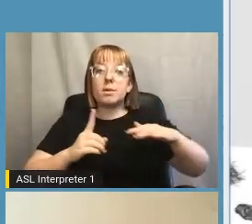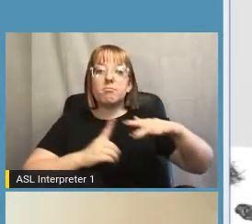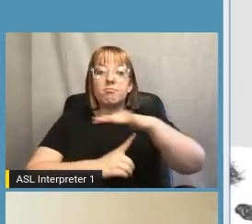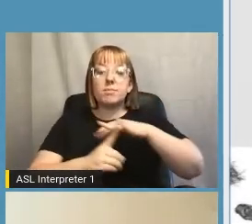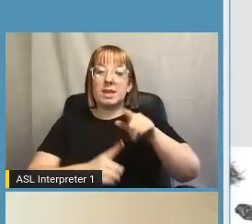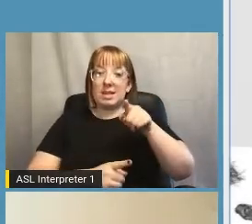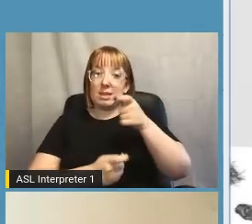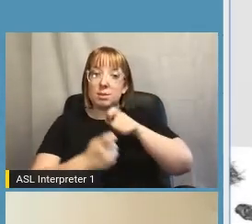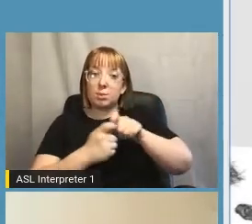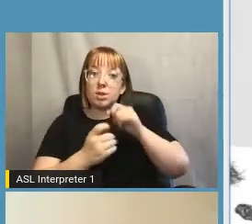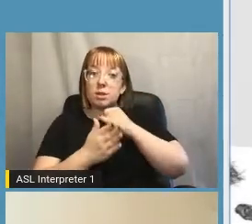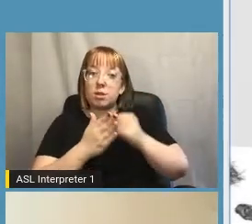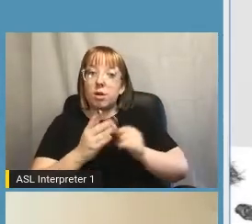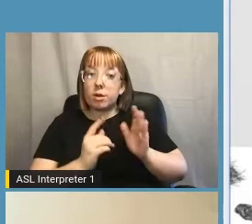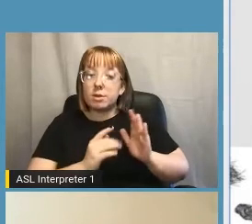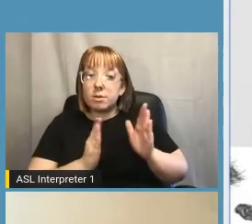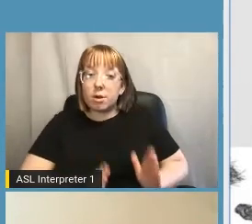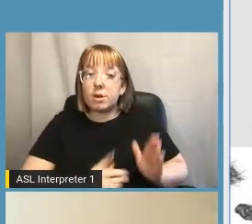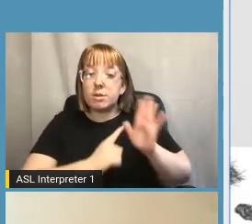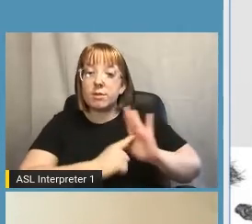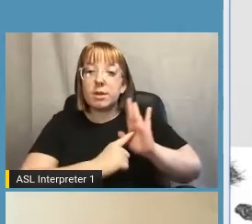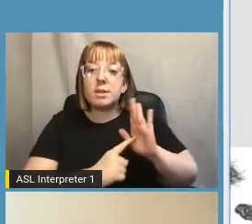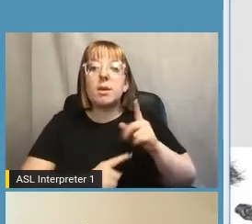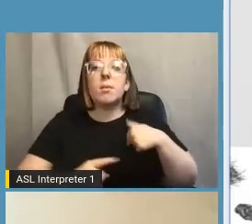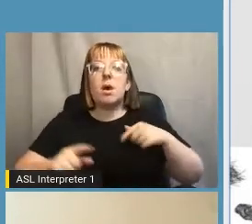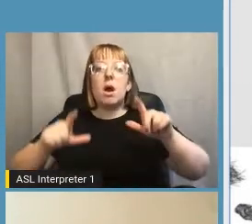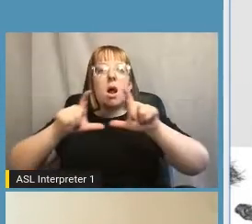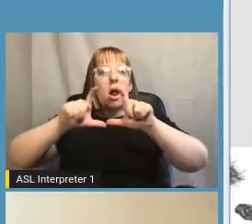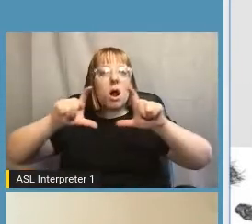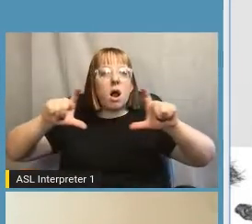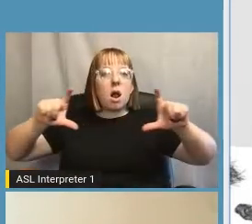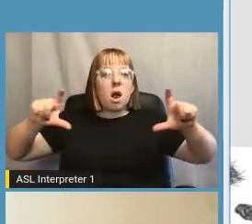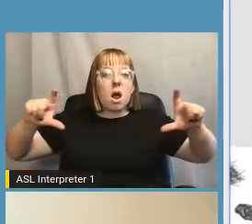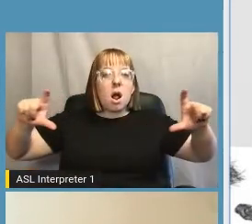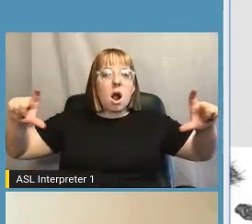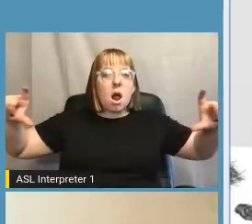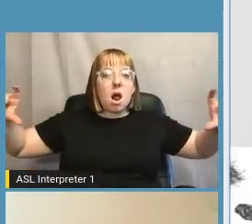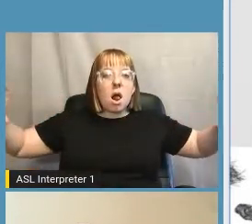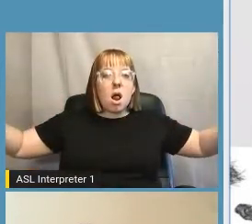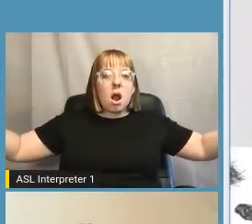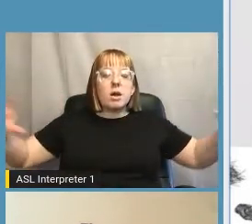a long kind of butcher block paper or a long roll so obviously there has to be some tiling